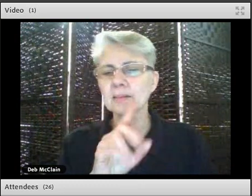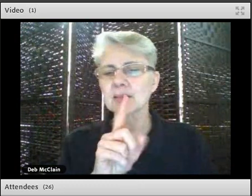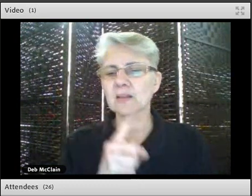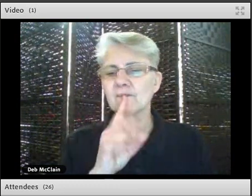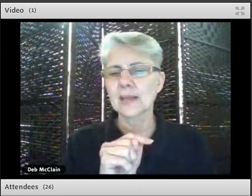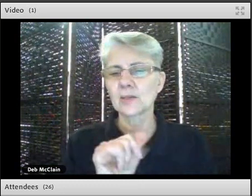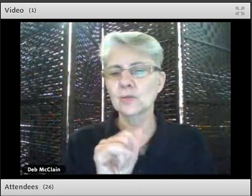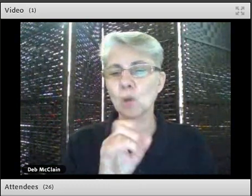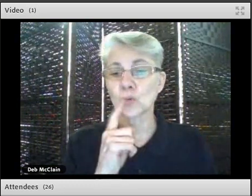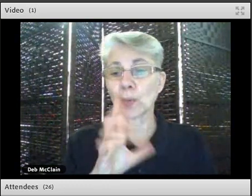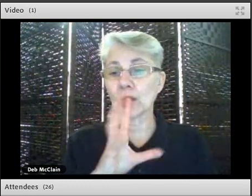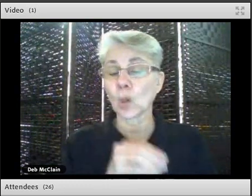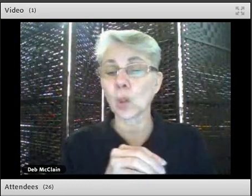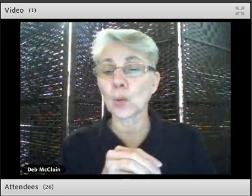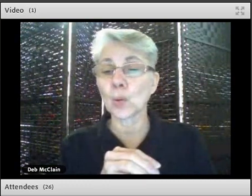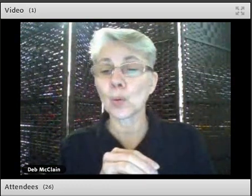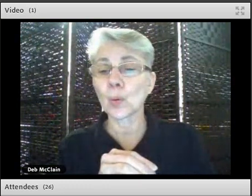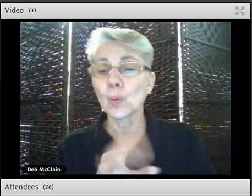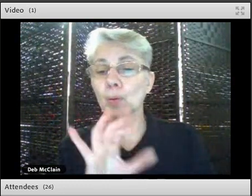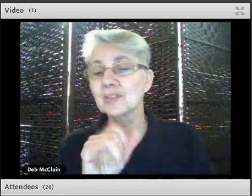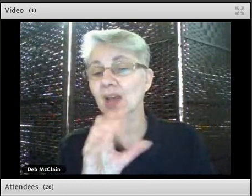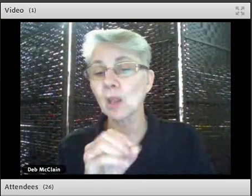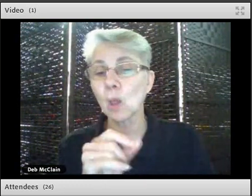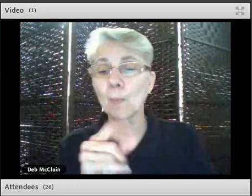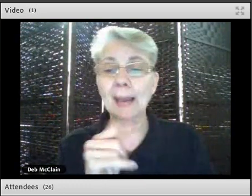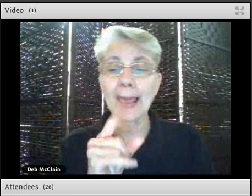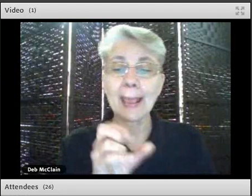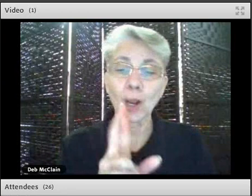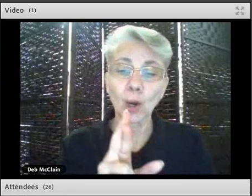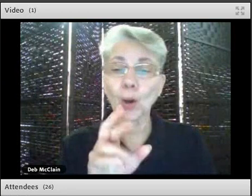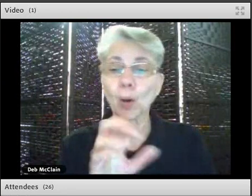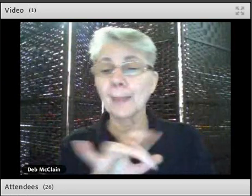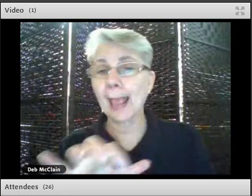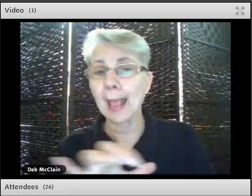If you're doing performed music,